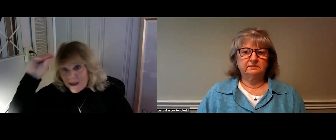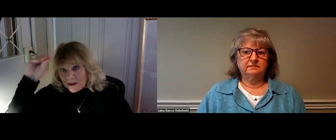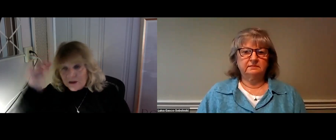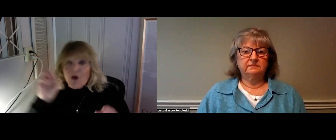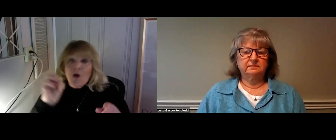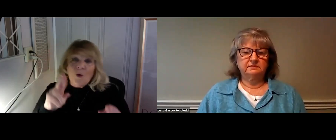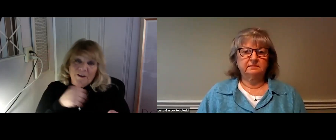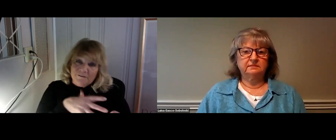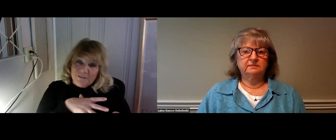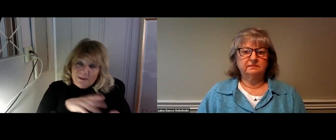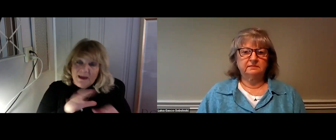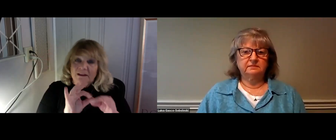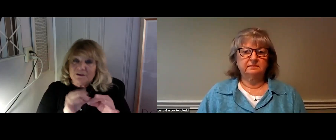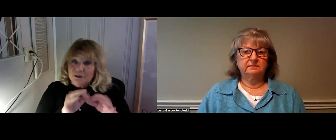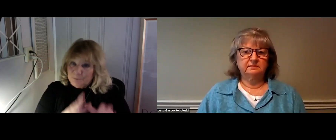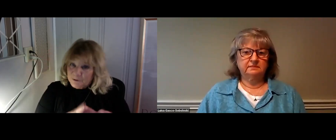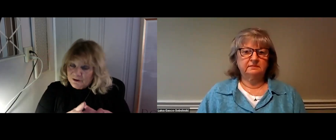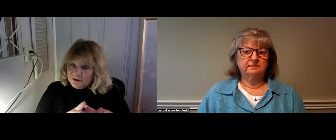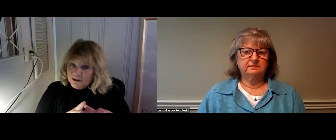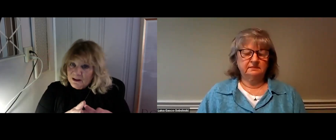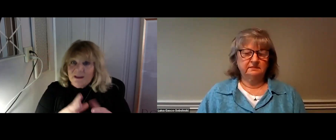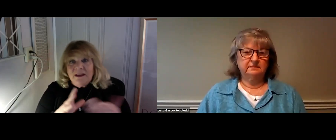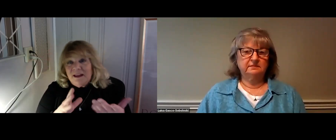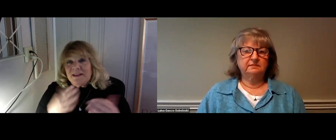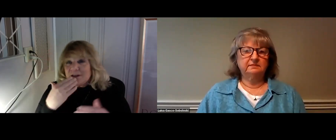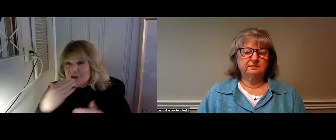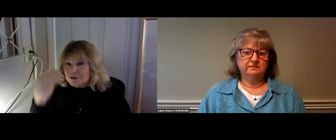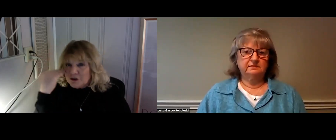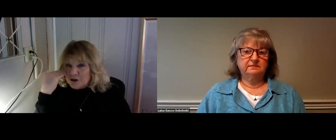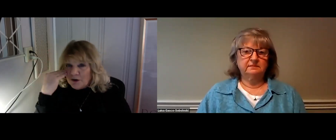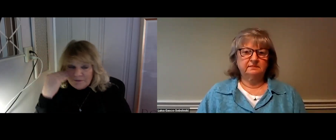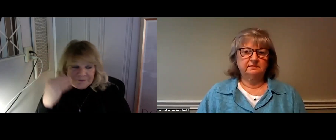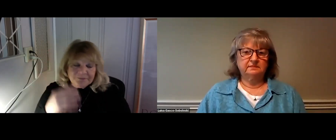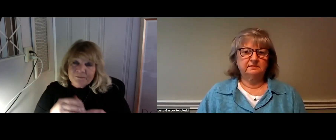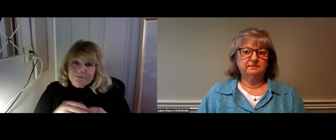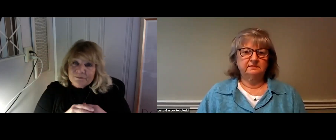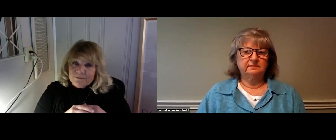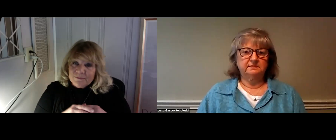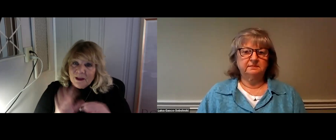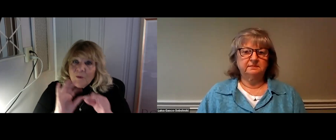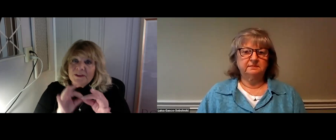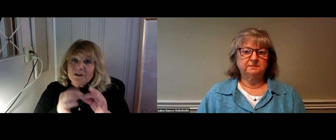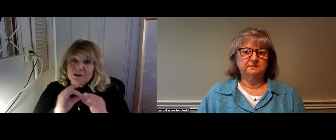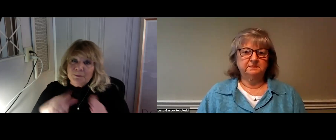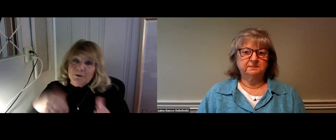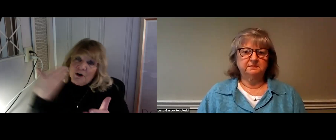or a female interpreter and that's good to know. When the interpreter arrives